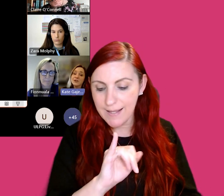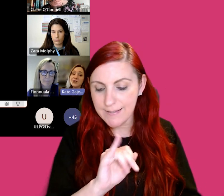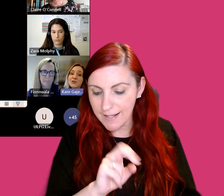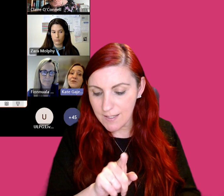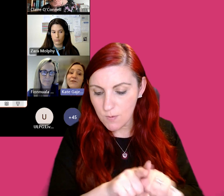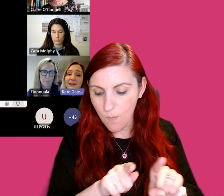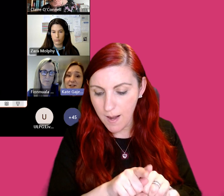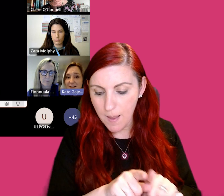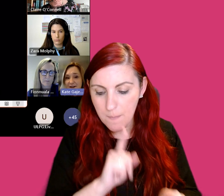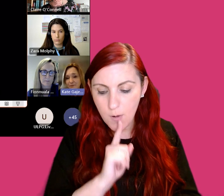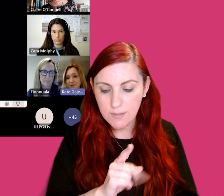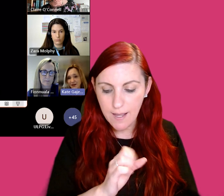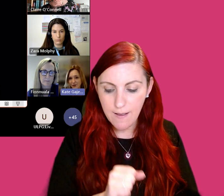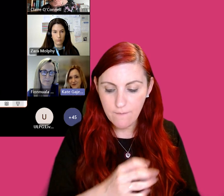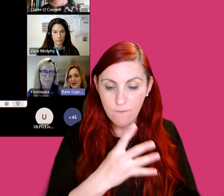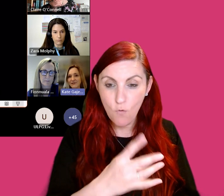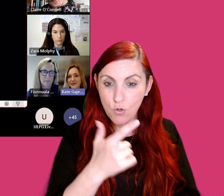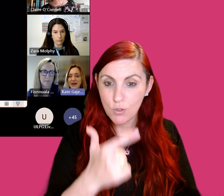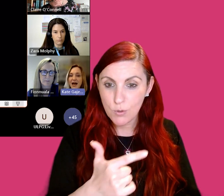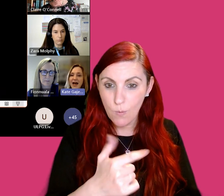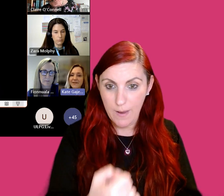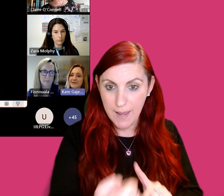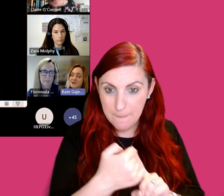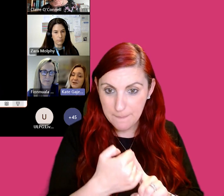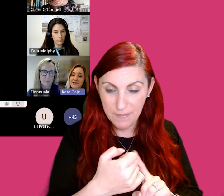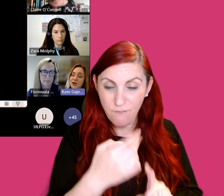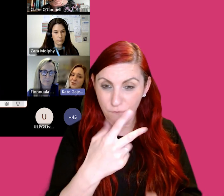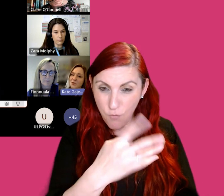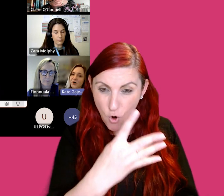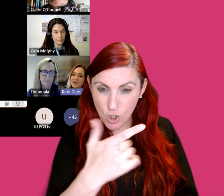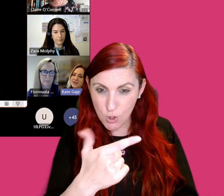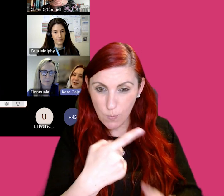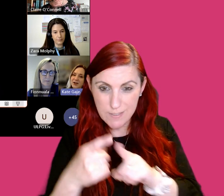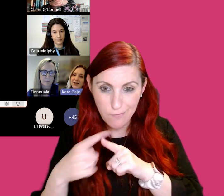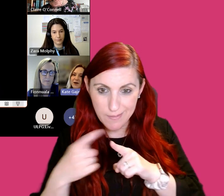42 factors that affect blood glucose levels and so there is a lot more so it's not only